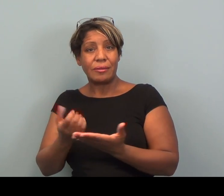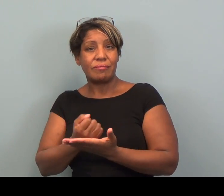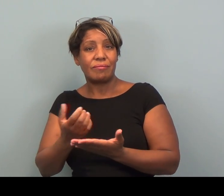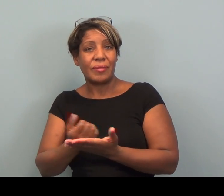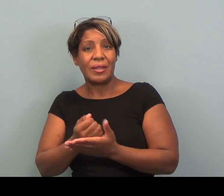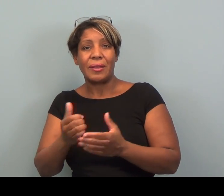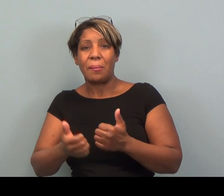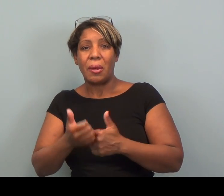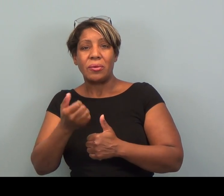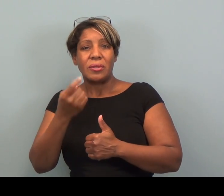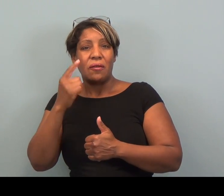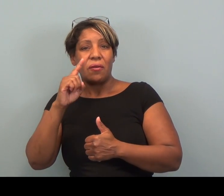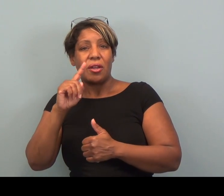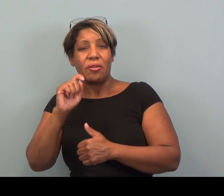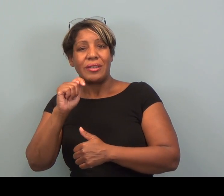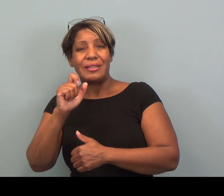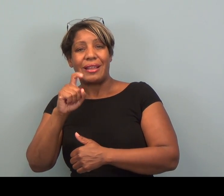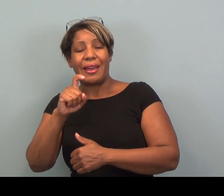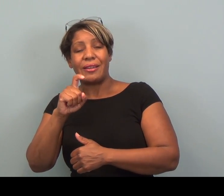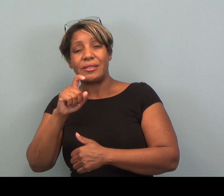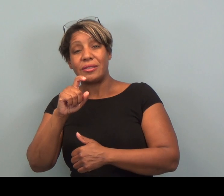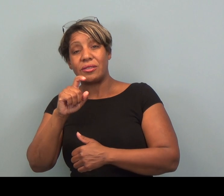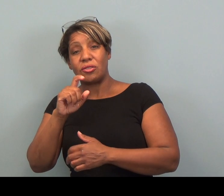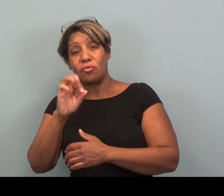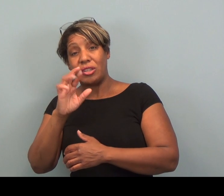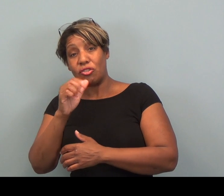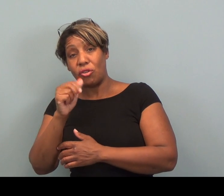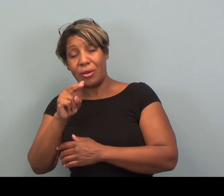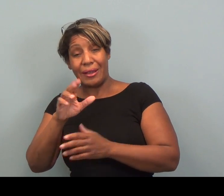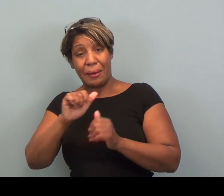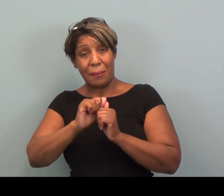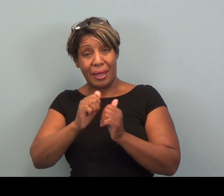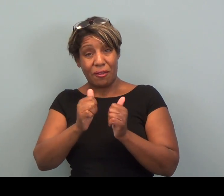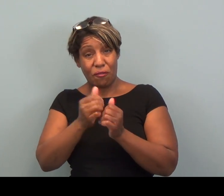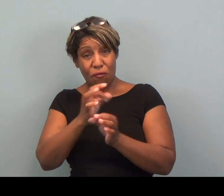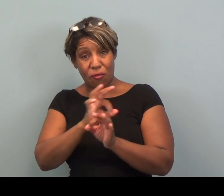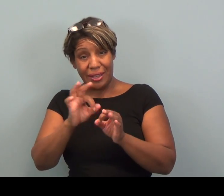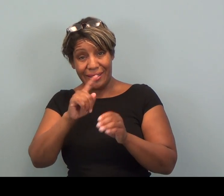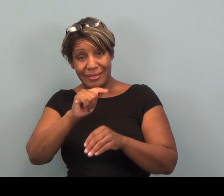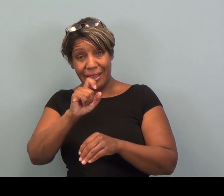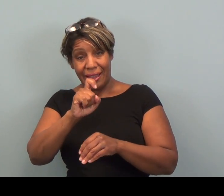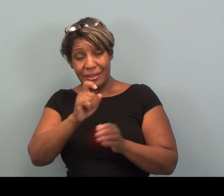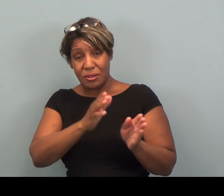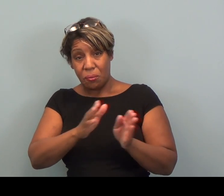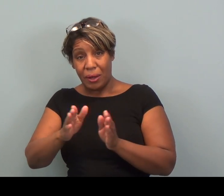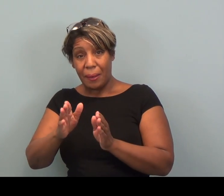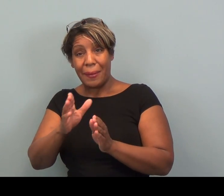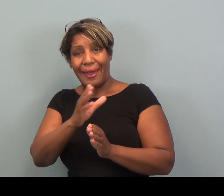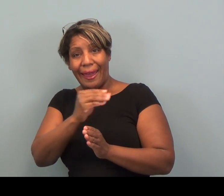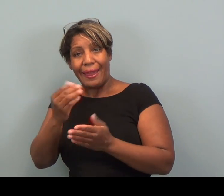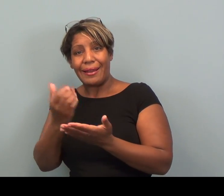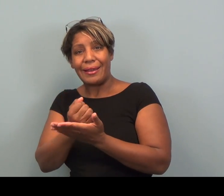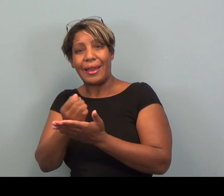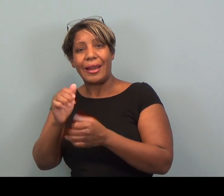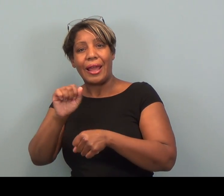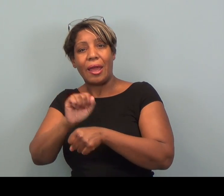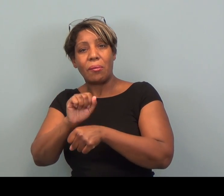For maximum benefit. You can combine free tax prep with employment counseling